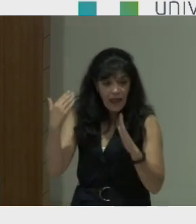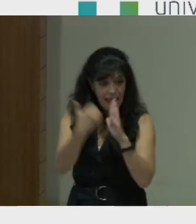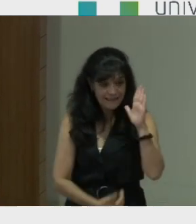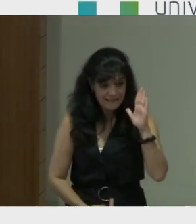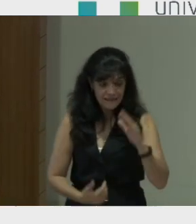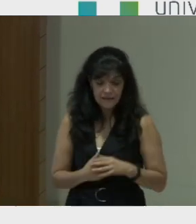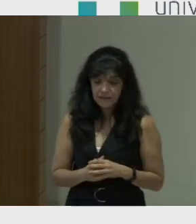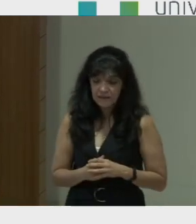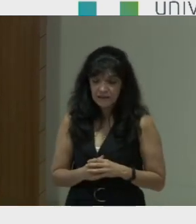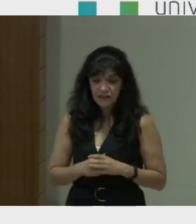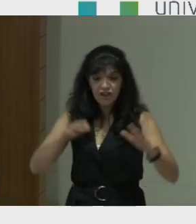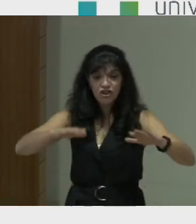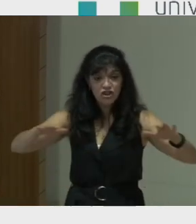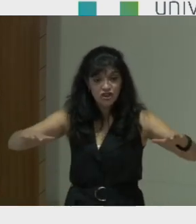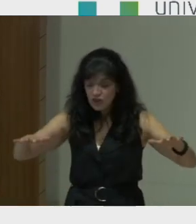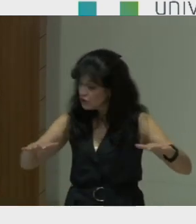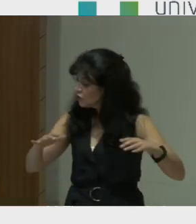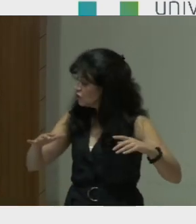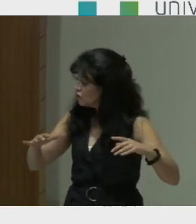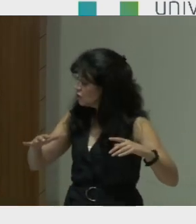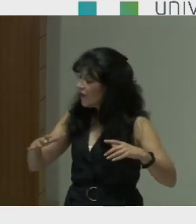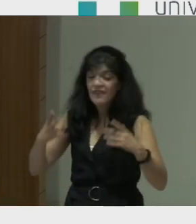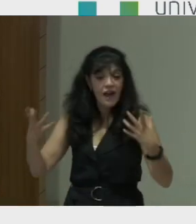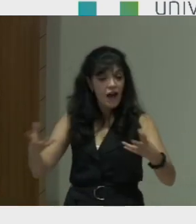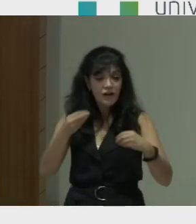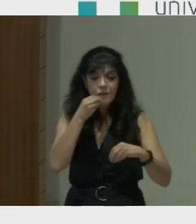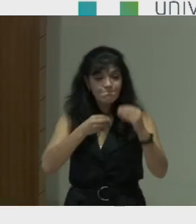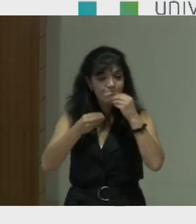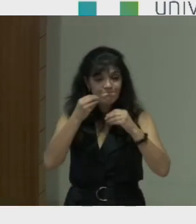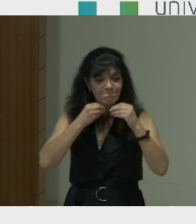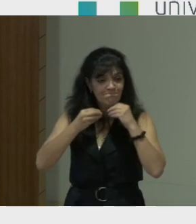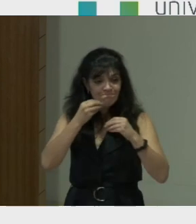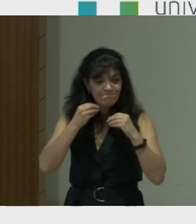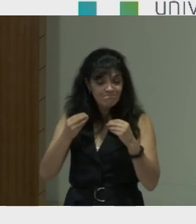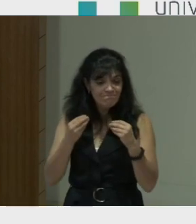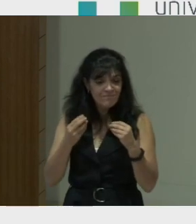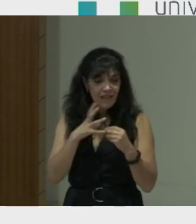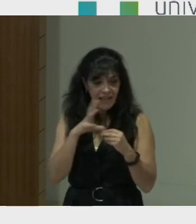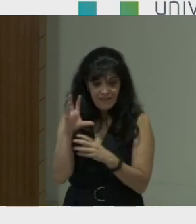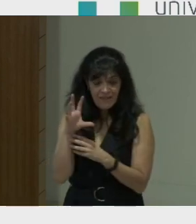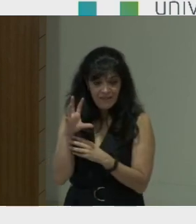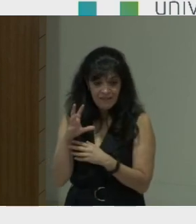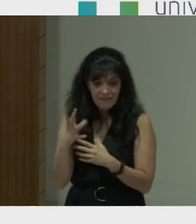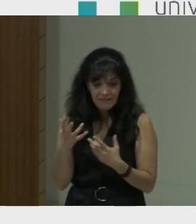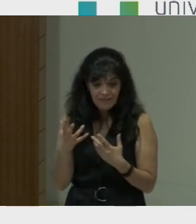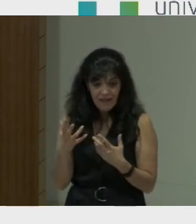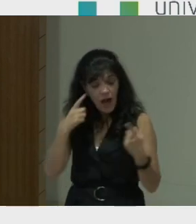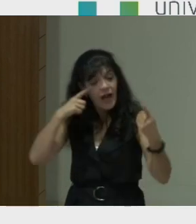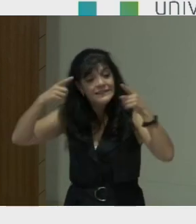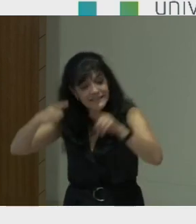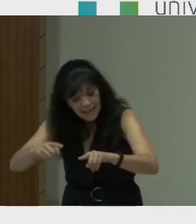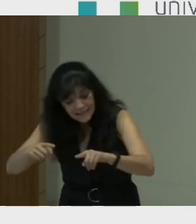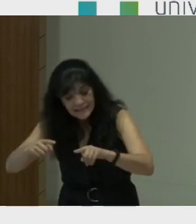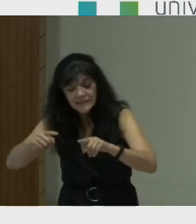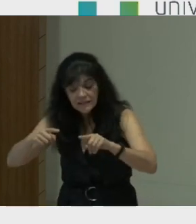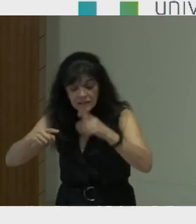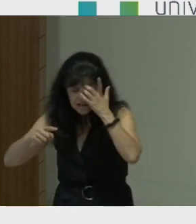with asthma and malnutrition in the 50s in Germany had been sent during their vacation